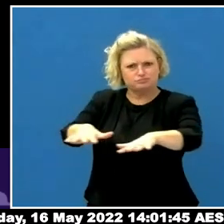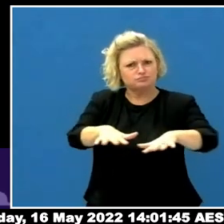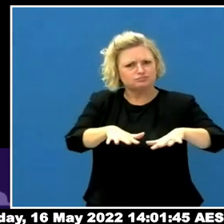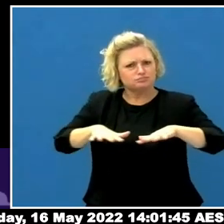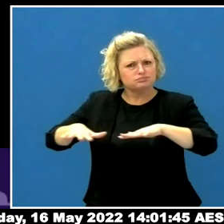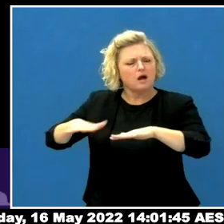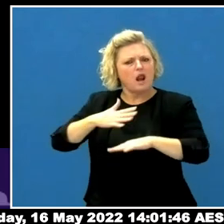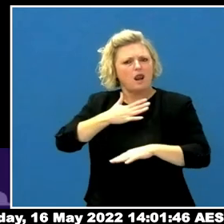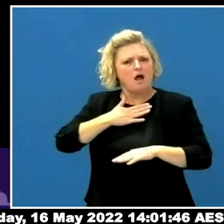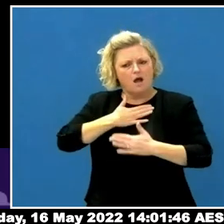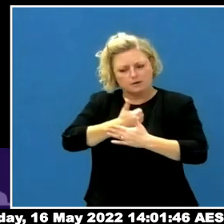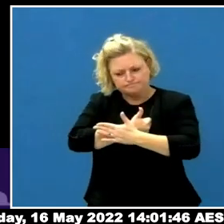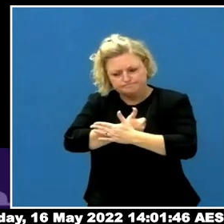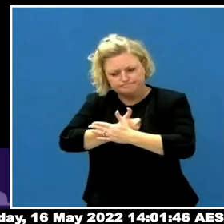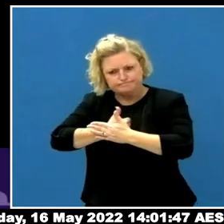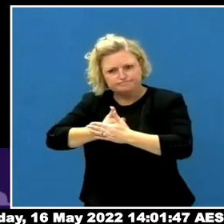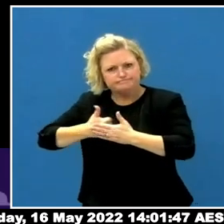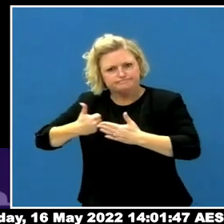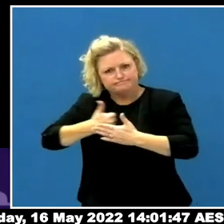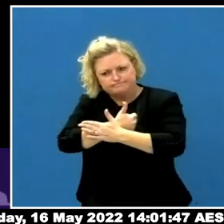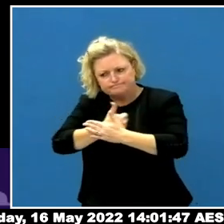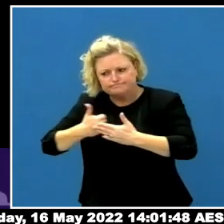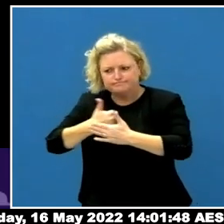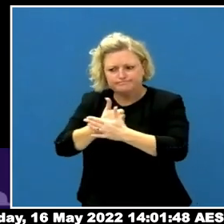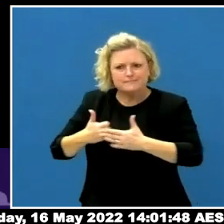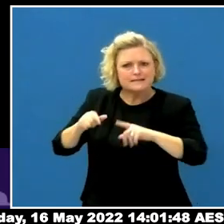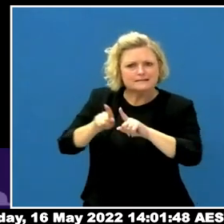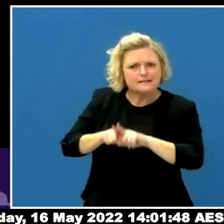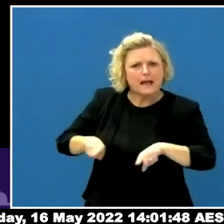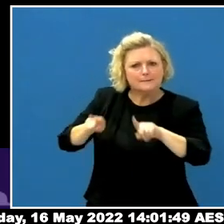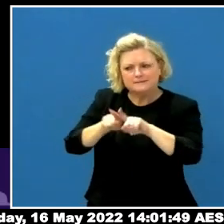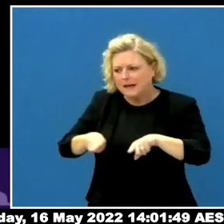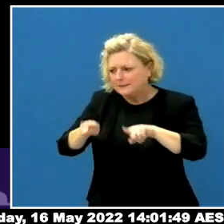Is that in reference to the change of support people? Absolutely.